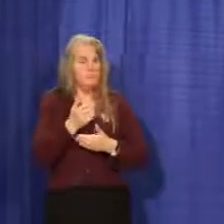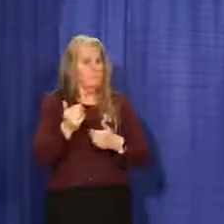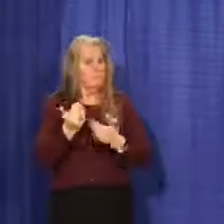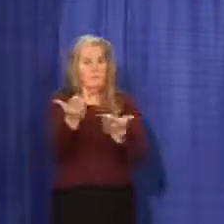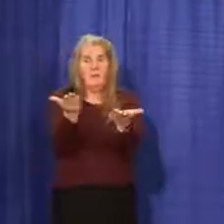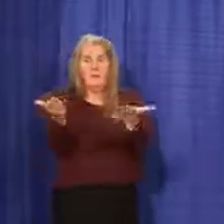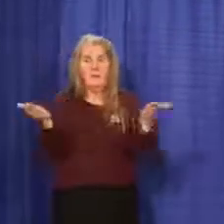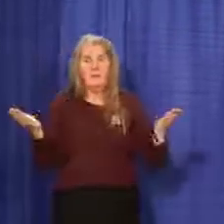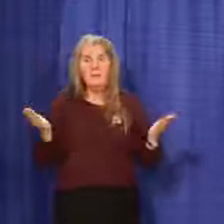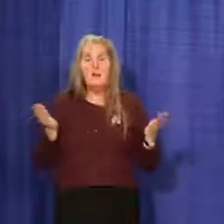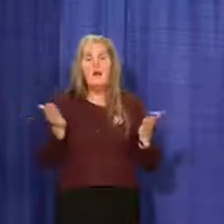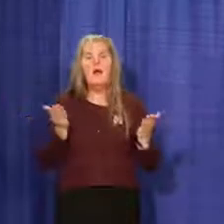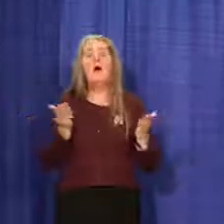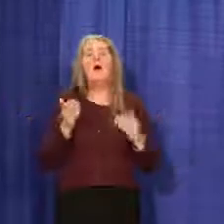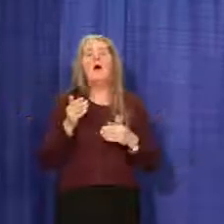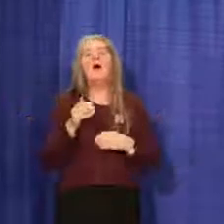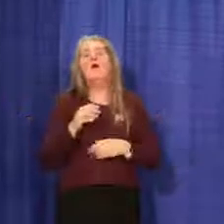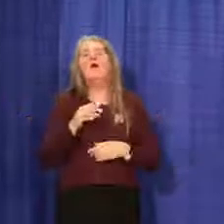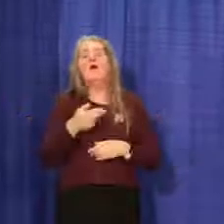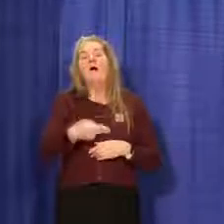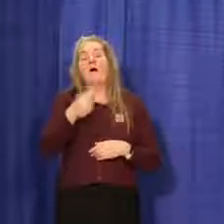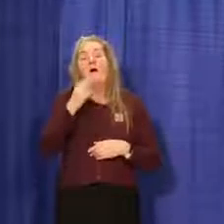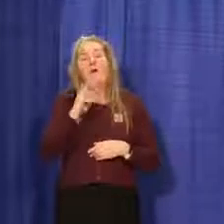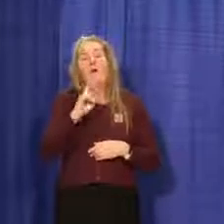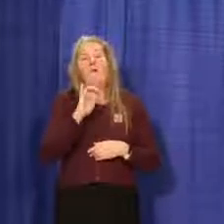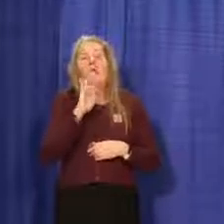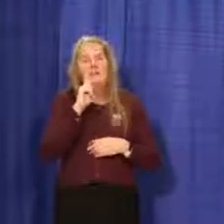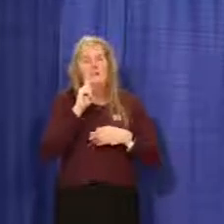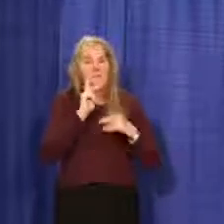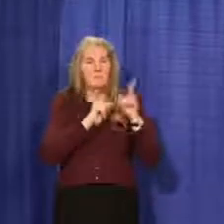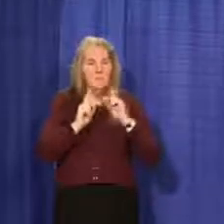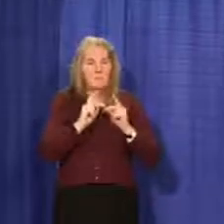been made available for those at higher risk this week in then starting for the public next